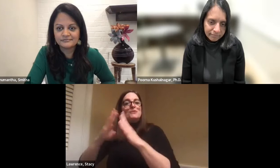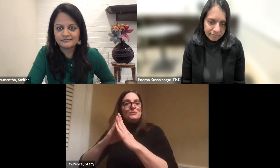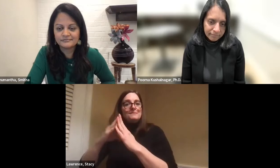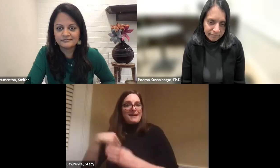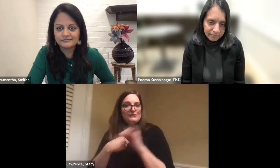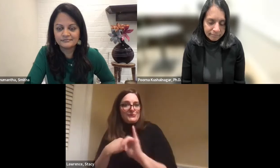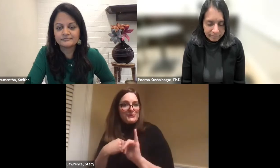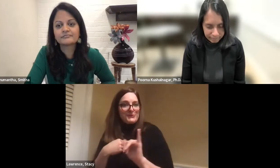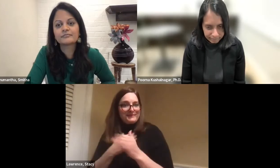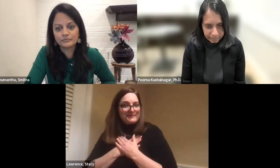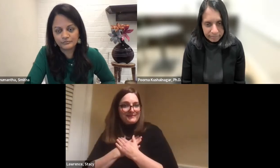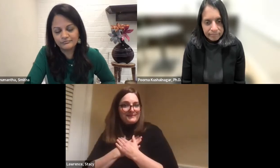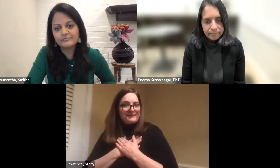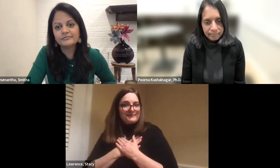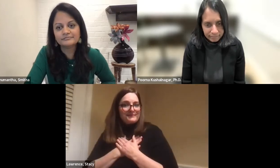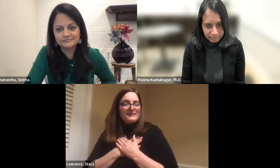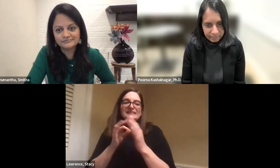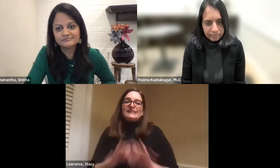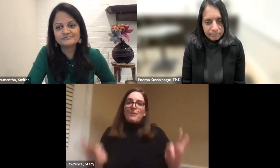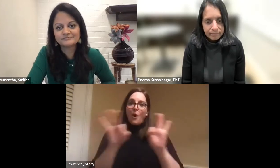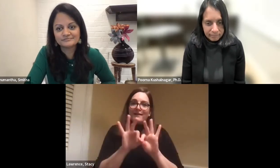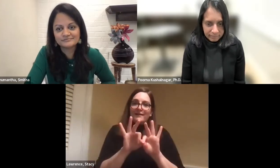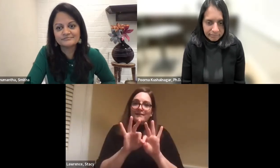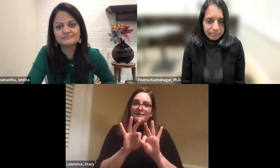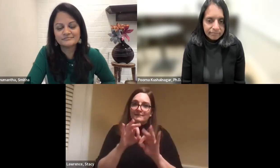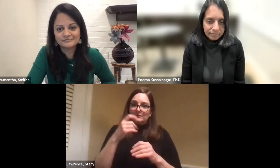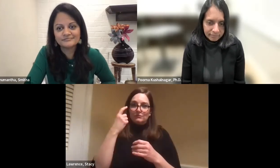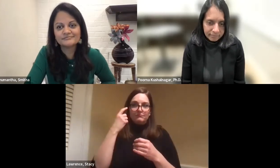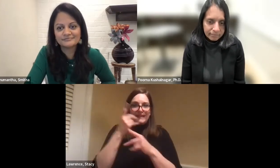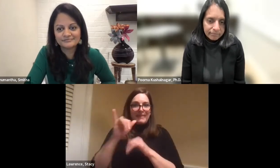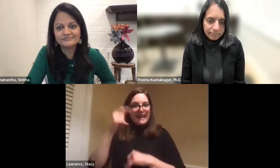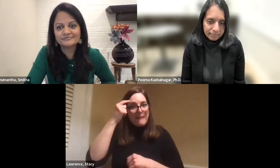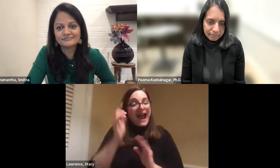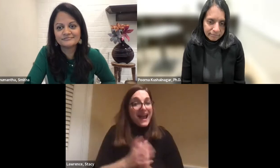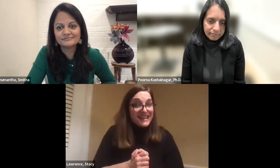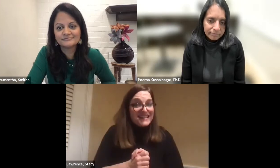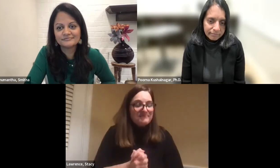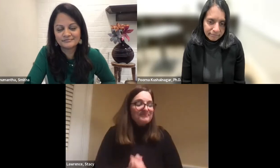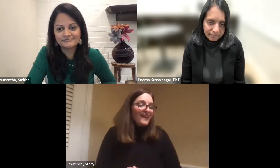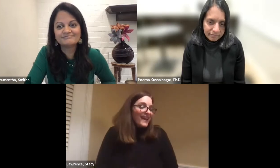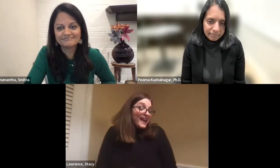but a lot of us are caregivers for community members, as well. All of this is very important, so that is something